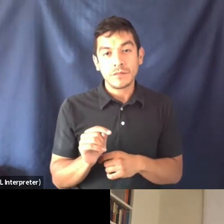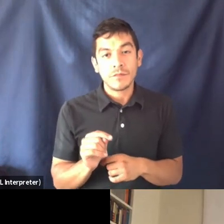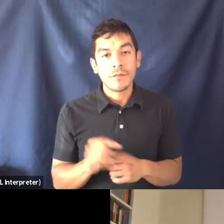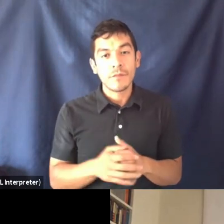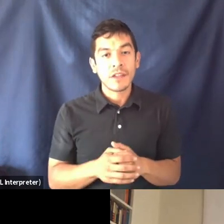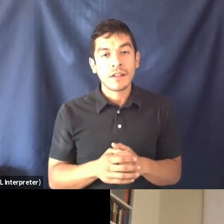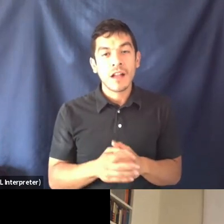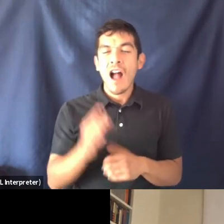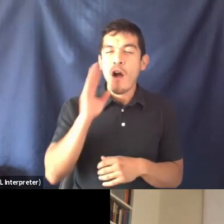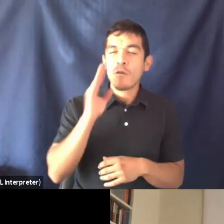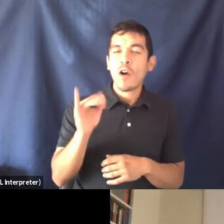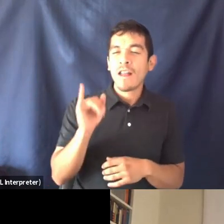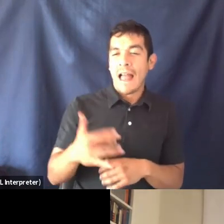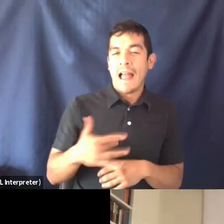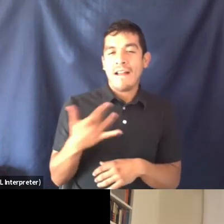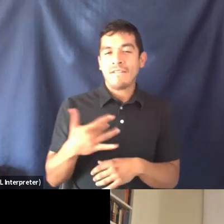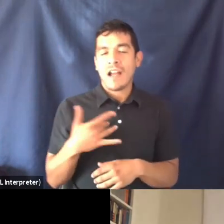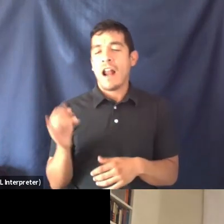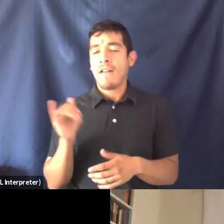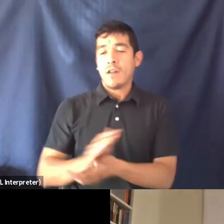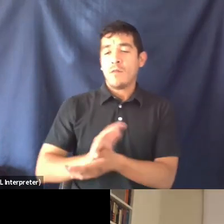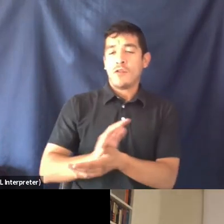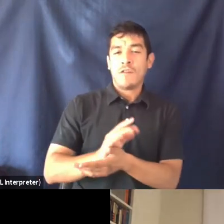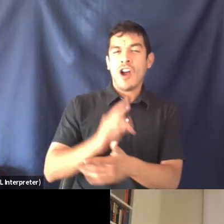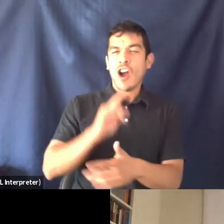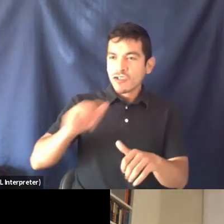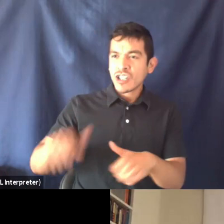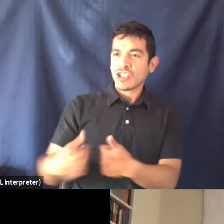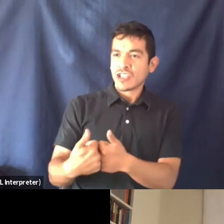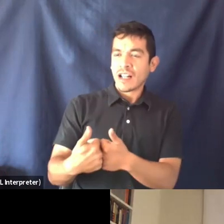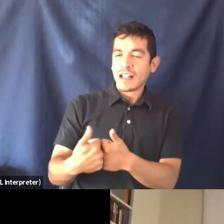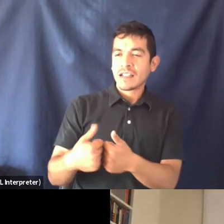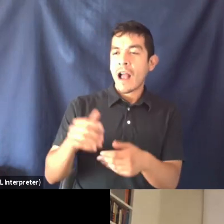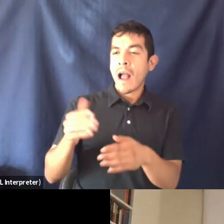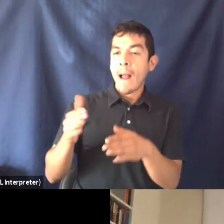I thought about this like, it was a real challenge balancing the dog POV and then the human interest.